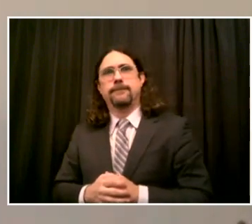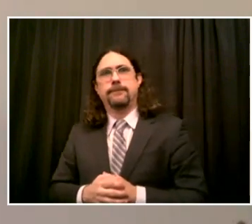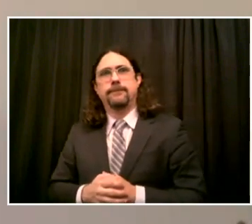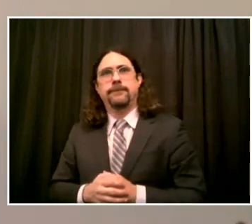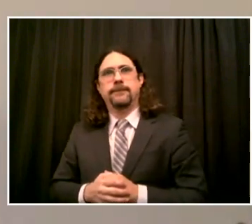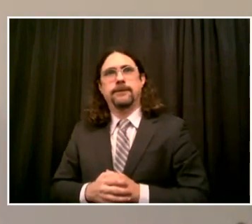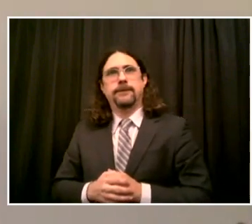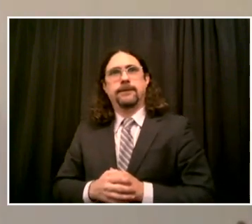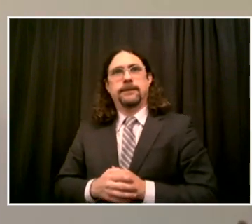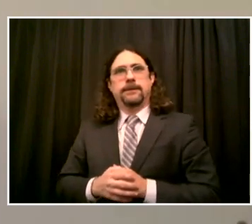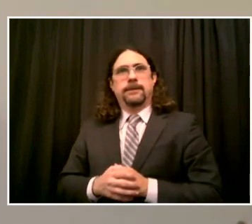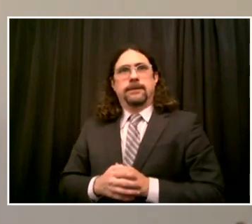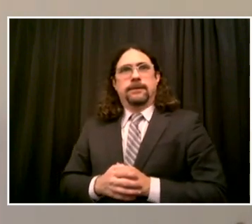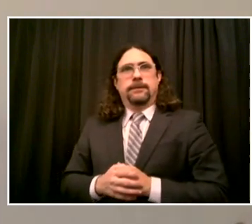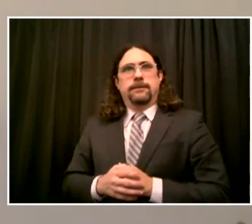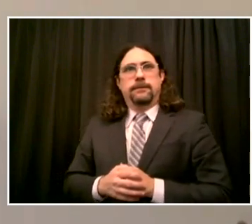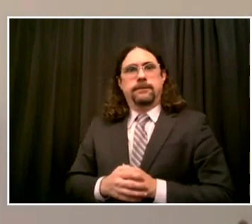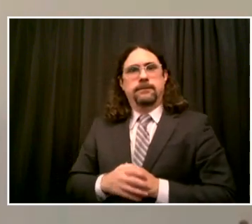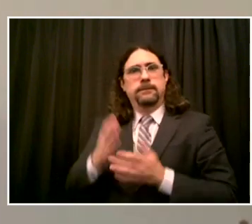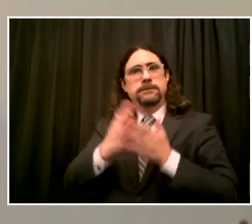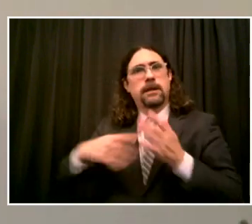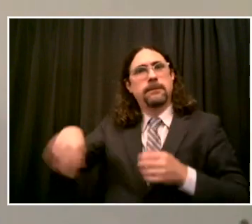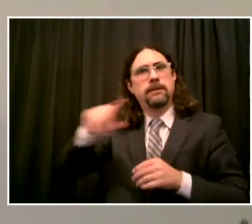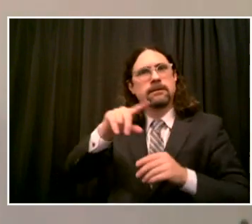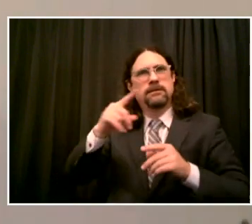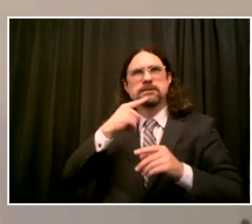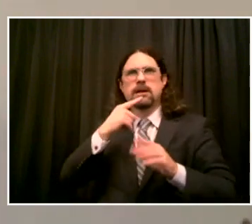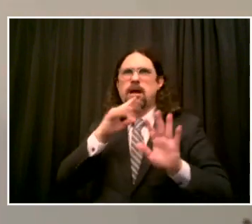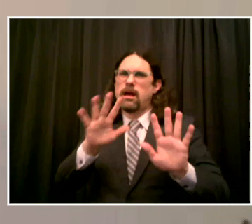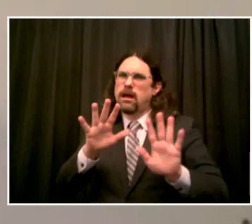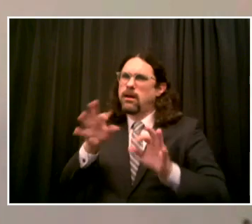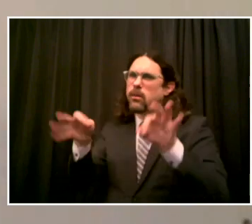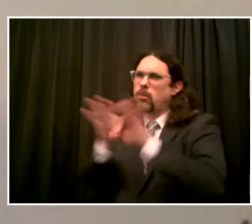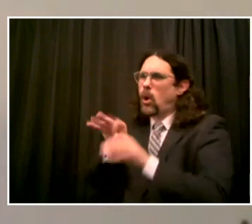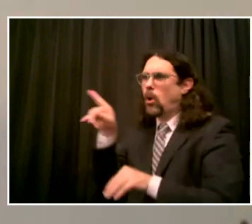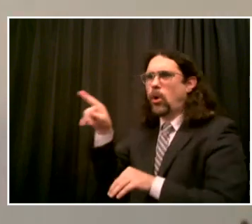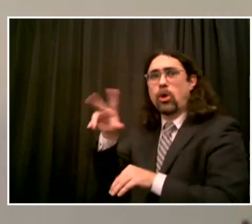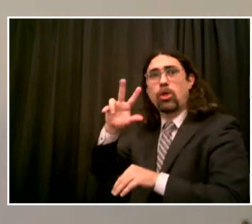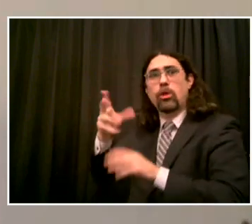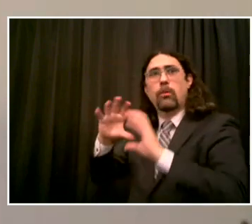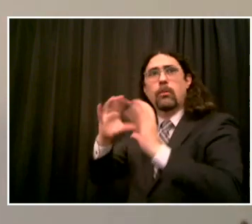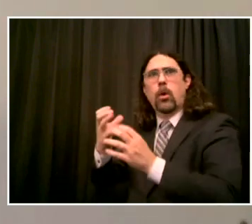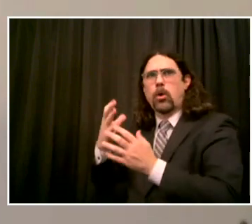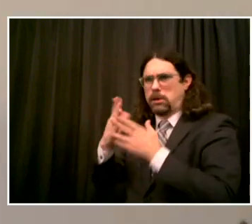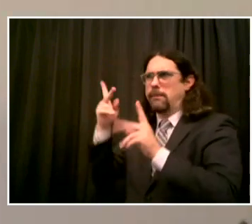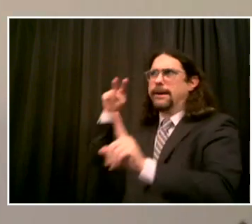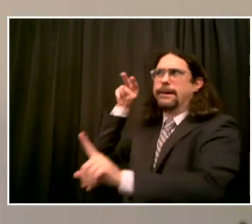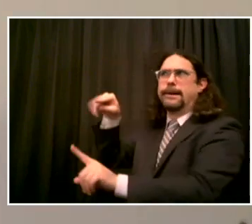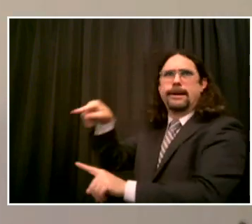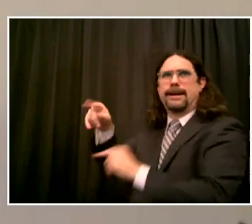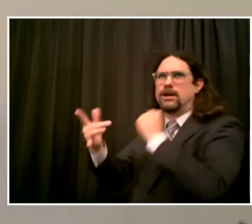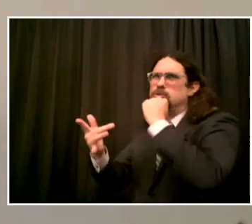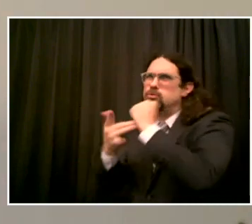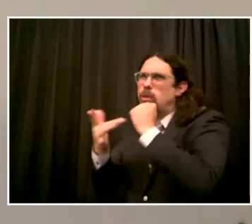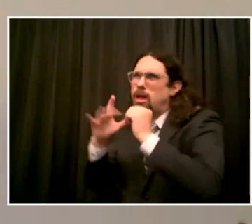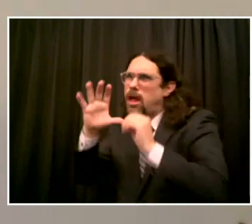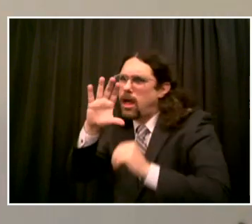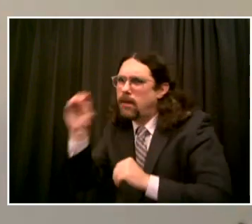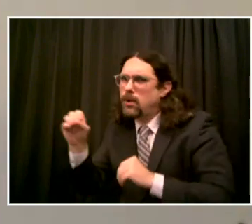GOVERNMENT AFFAIRS REPS WILL SAY THEIR RESTAURANT PARTNESR LO THEM. UNFORTUNATELY FO R EVERYONE INVOLVED, I DON'T